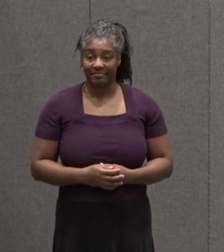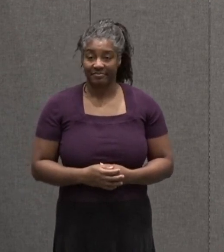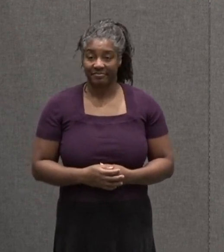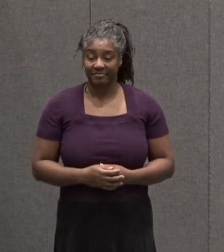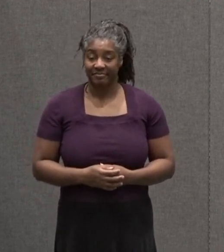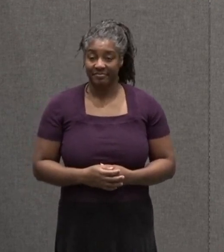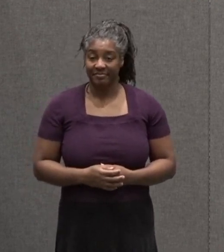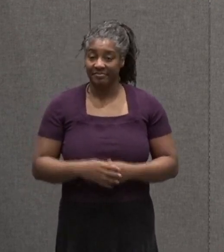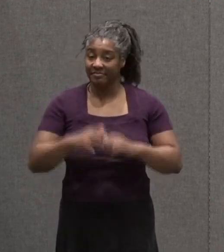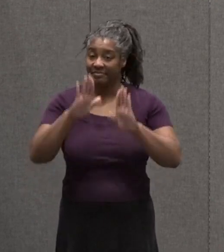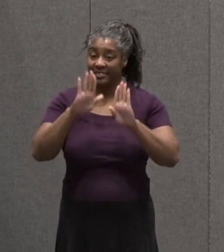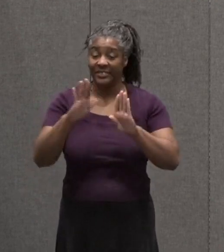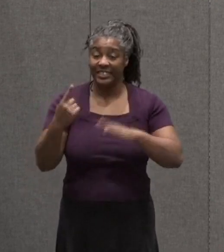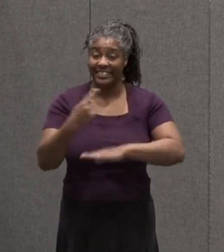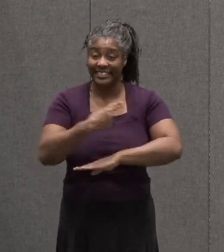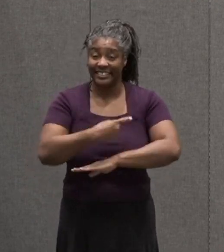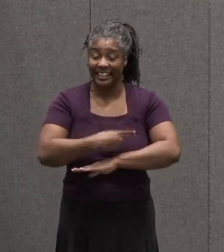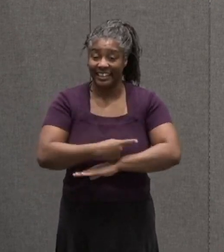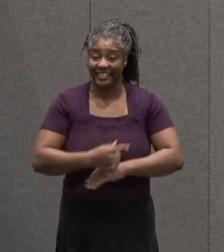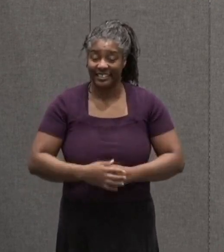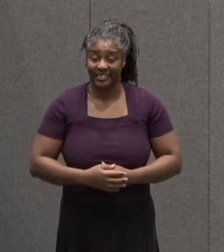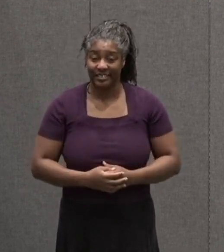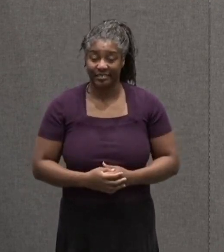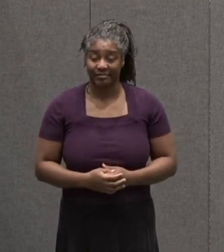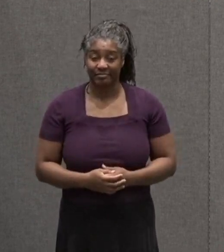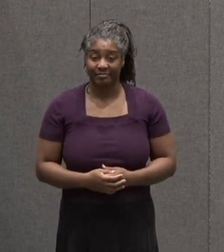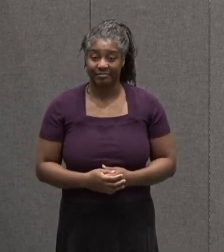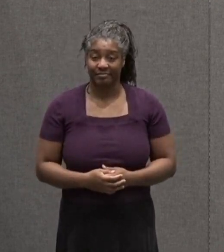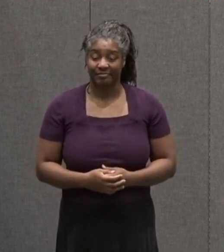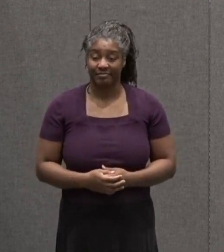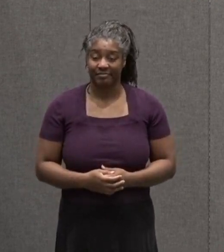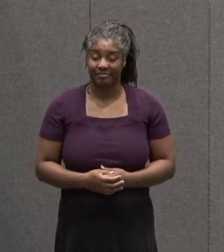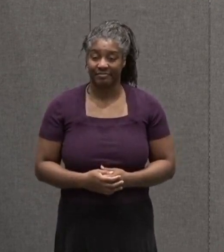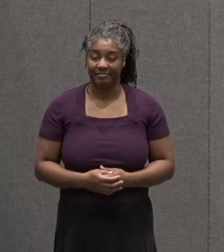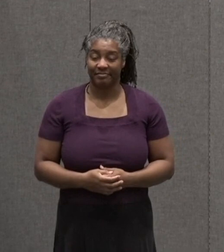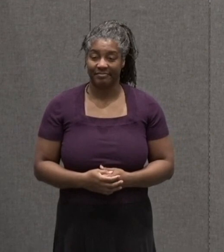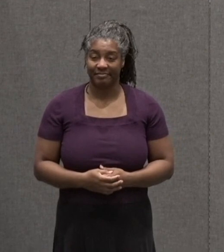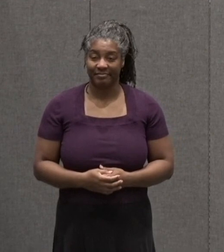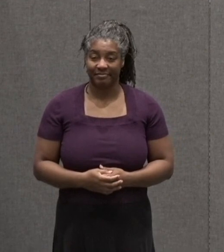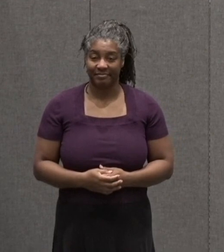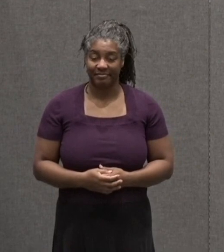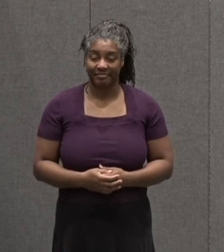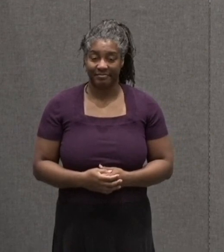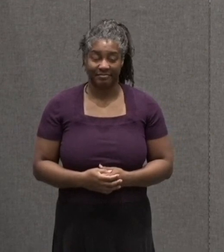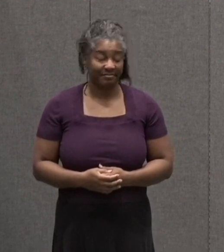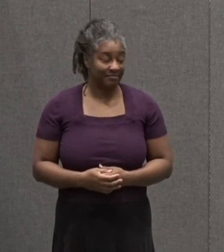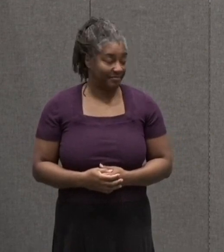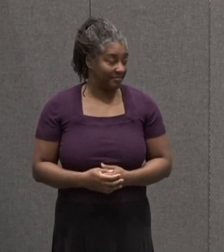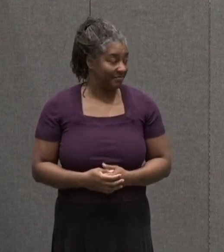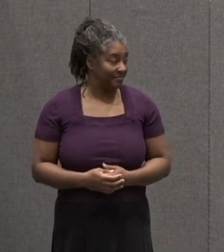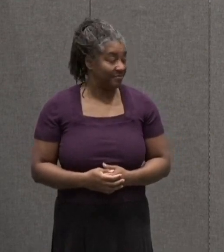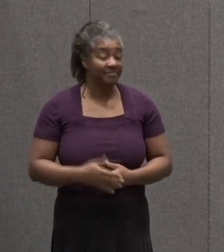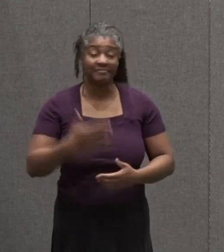Hard work is really great, especially when you get to relax after a hard working day. So good job guys.